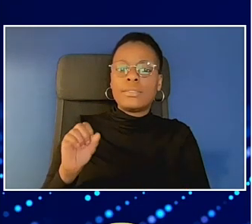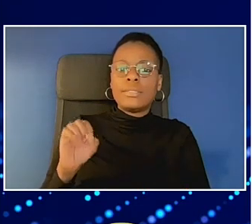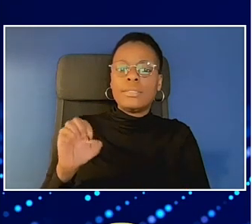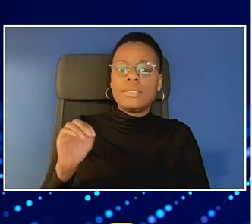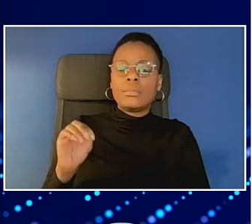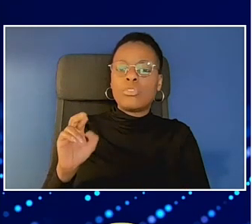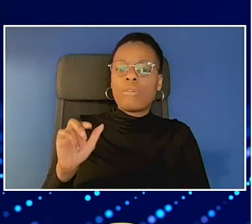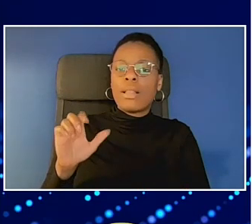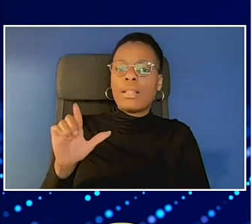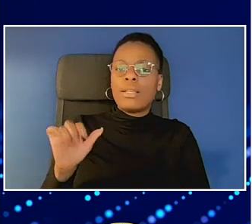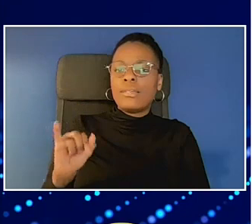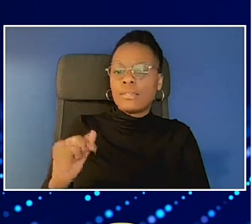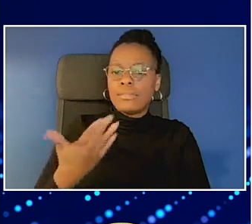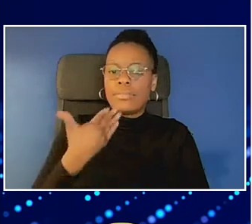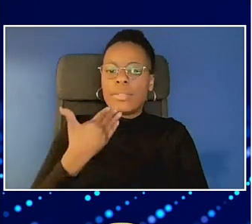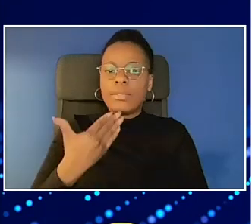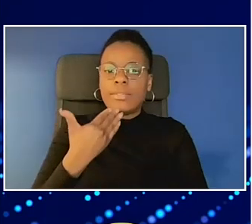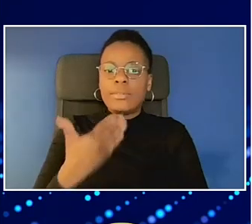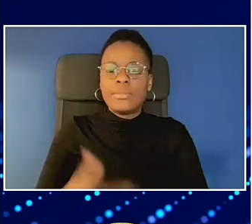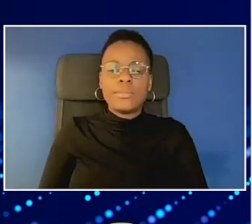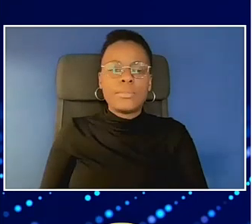I can set that up for you. Thank you.